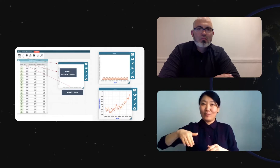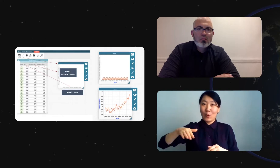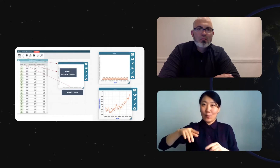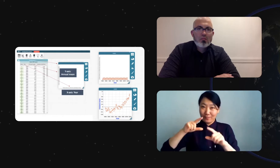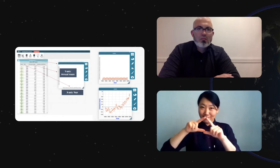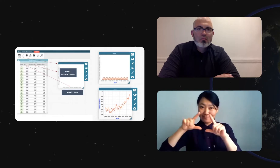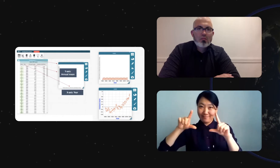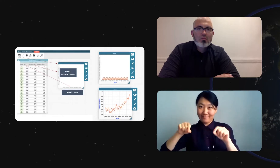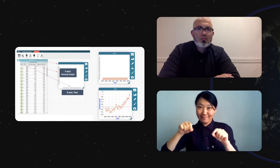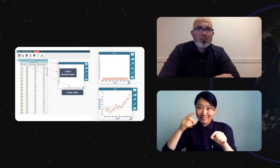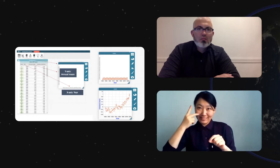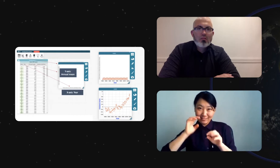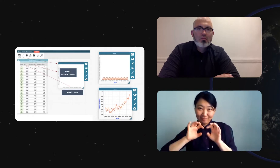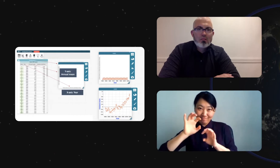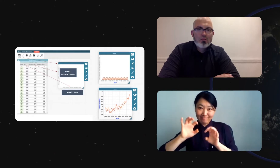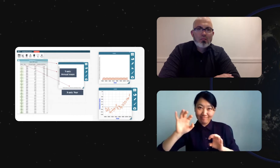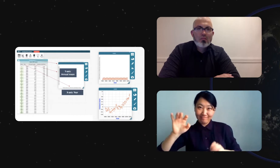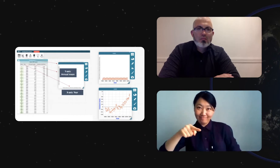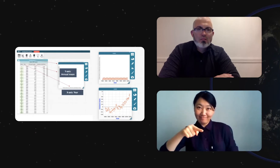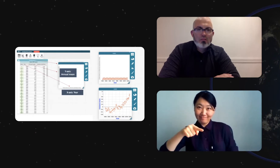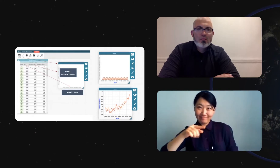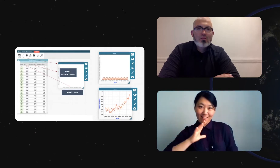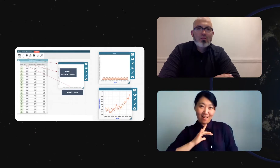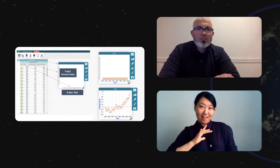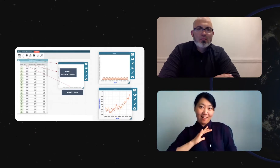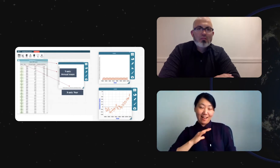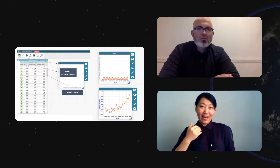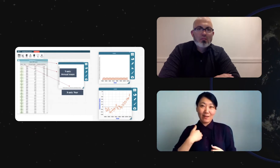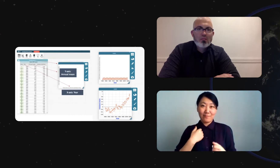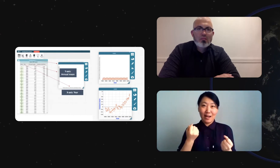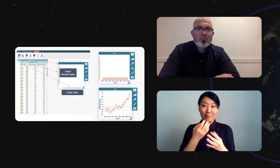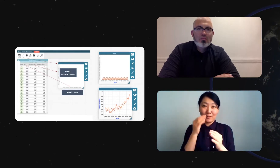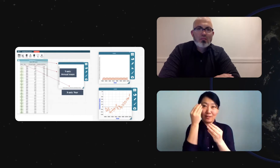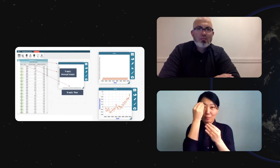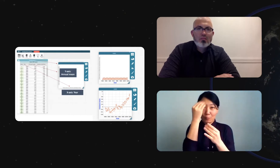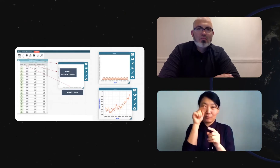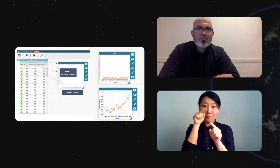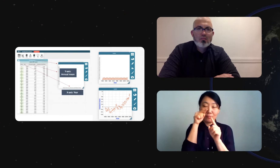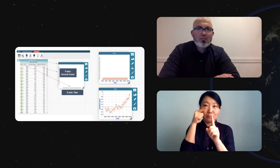scattered out. See that on the bottom graph?